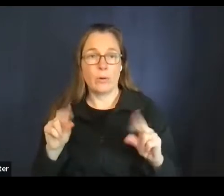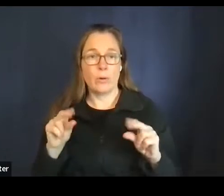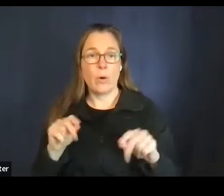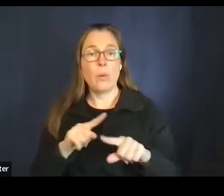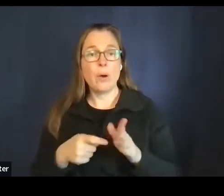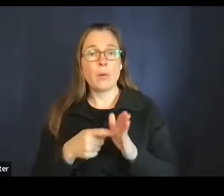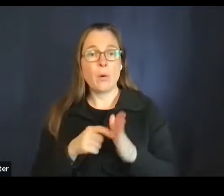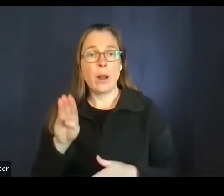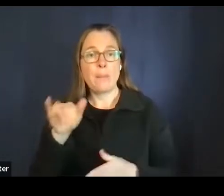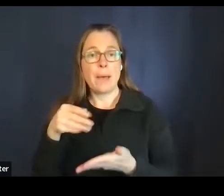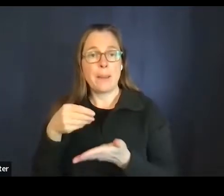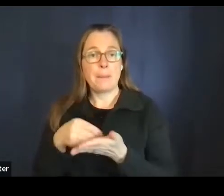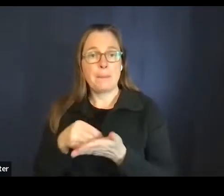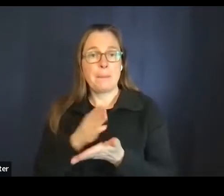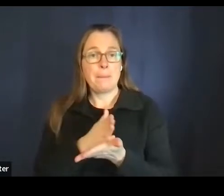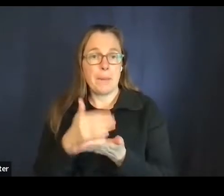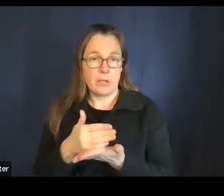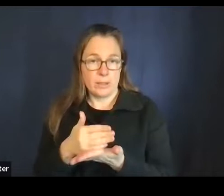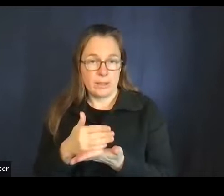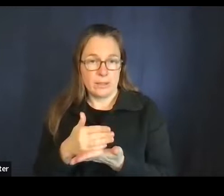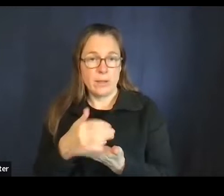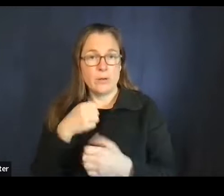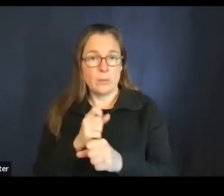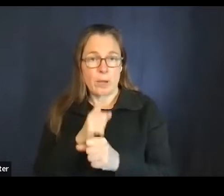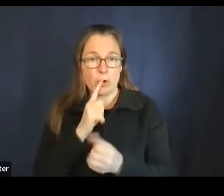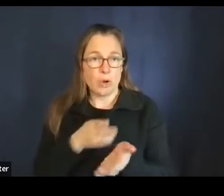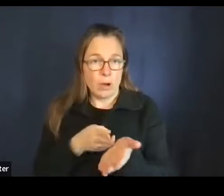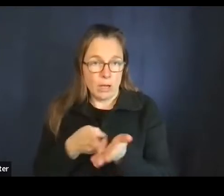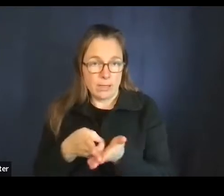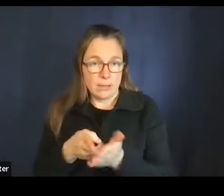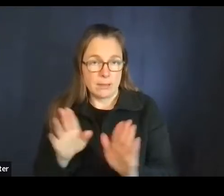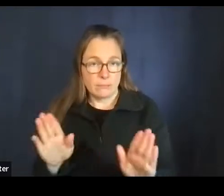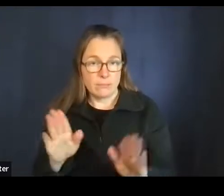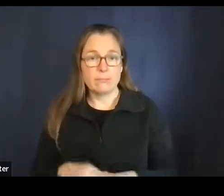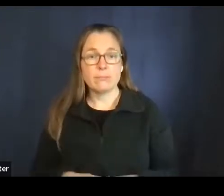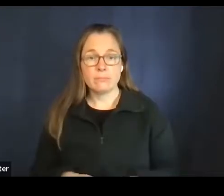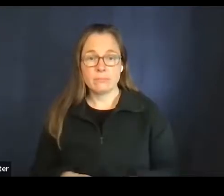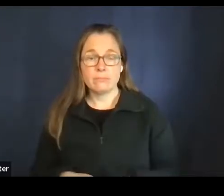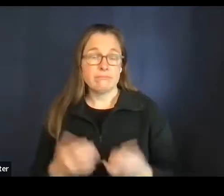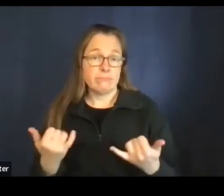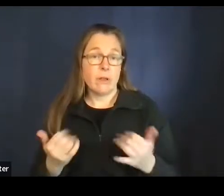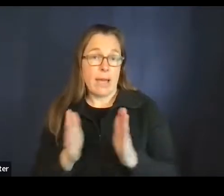in order for us to have integrity and for us to have the community engaged. So that we are also asking Council to approve. The mayor